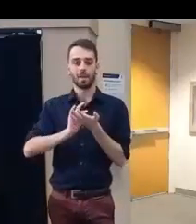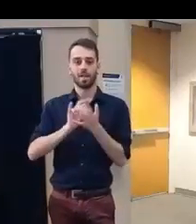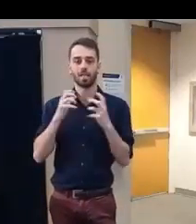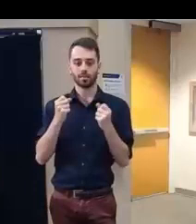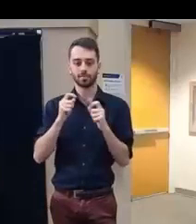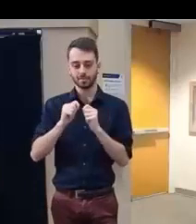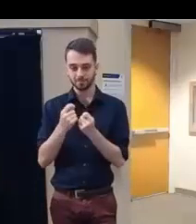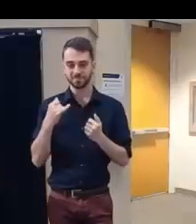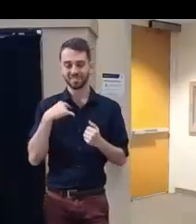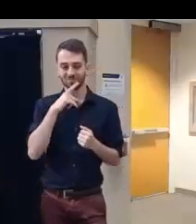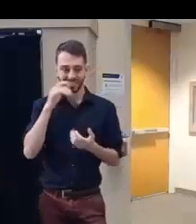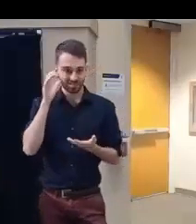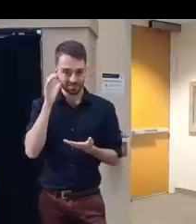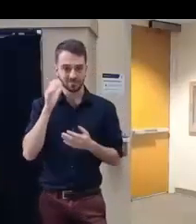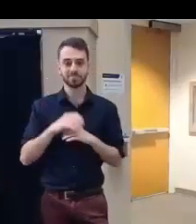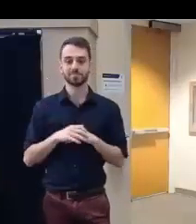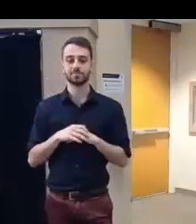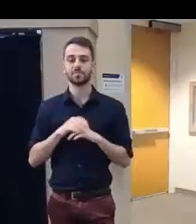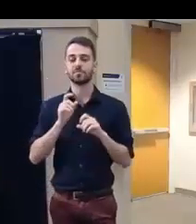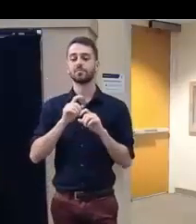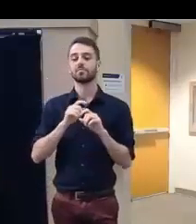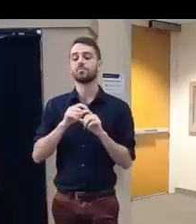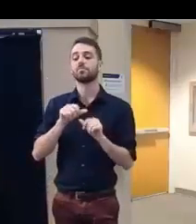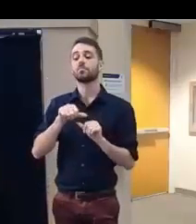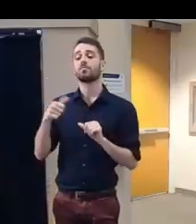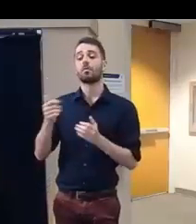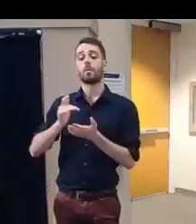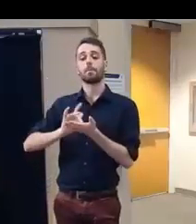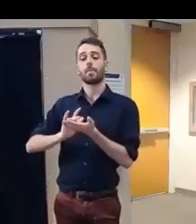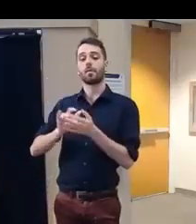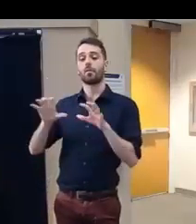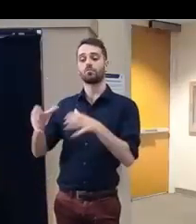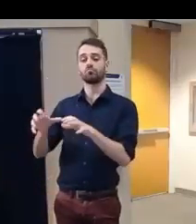colleagues hospitalists primary physicians other consultants and representatives from Allied